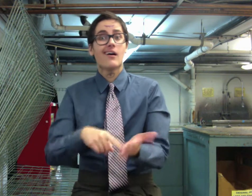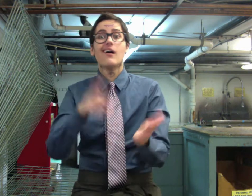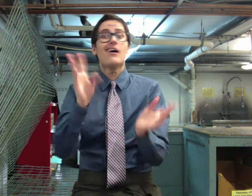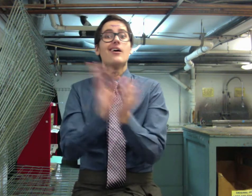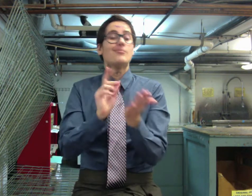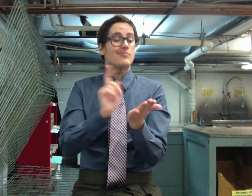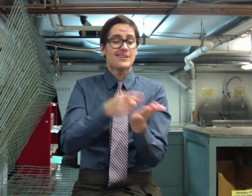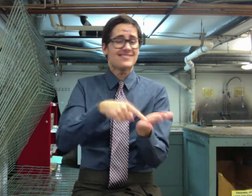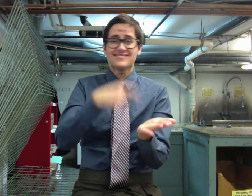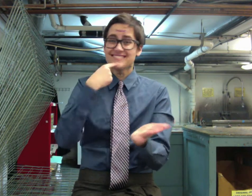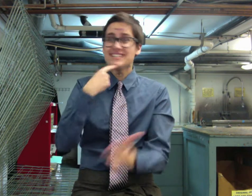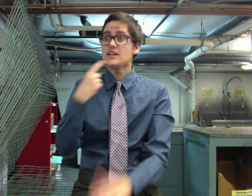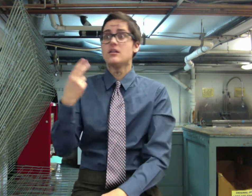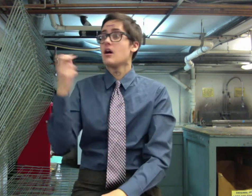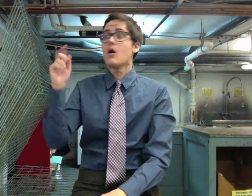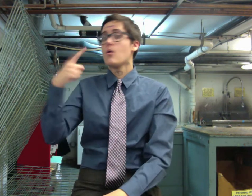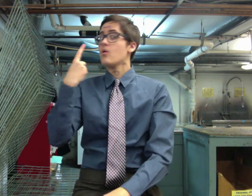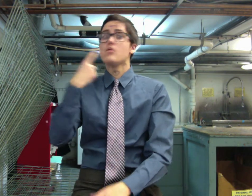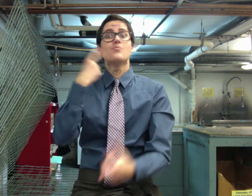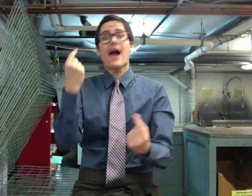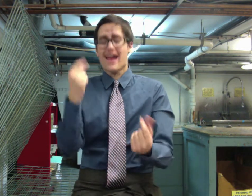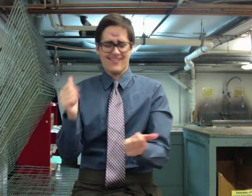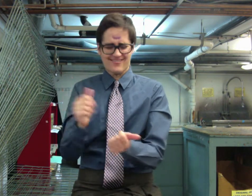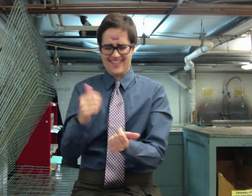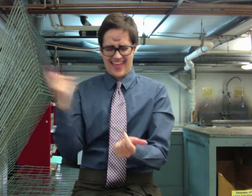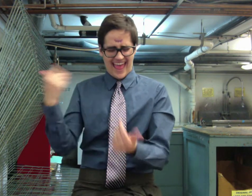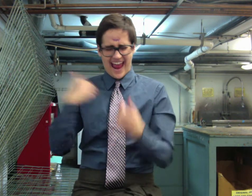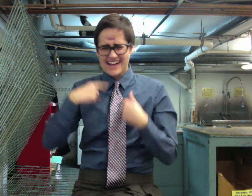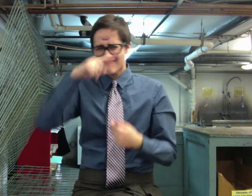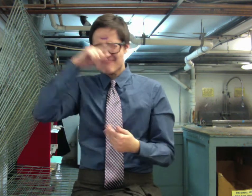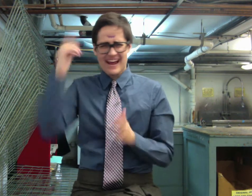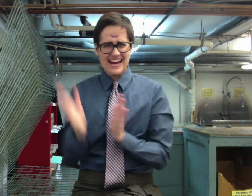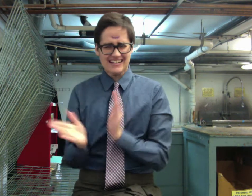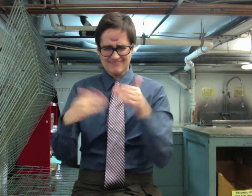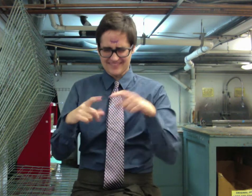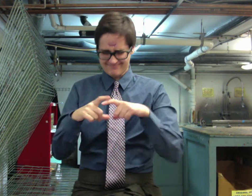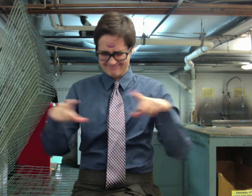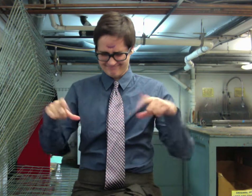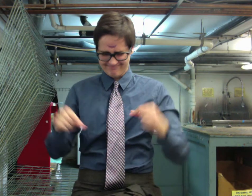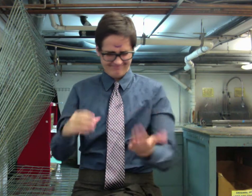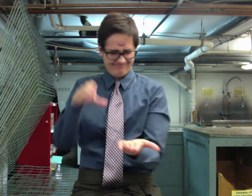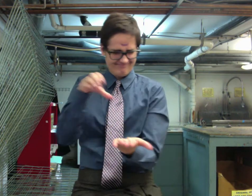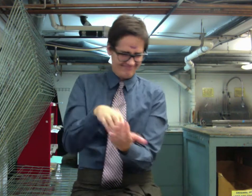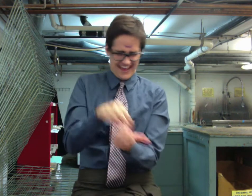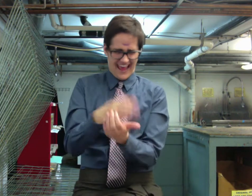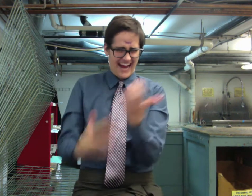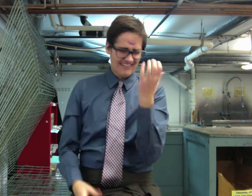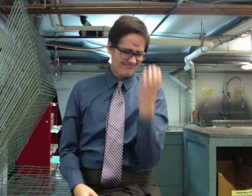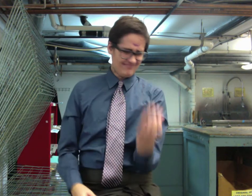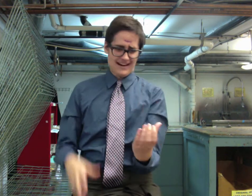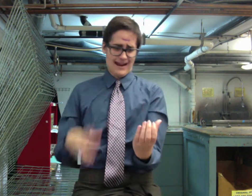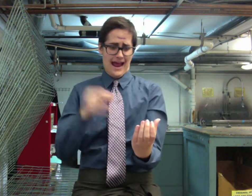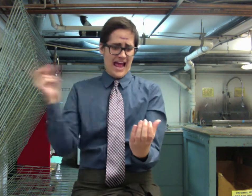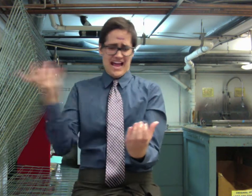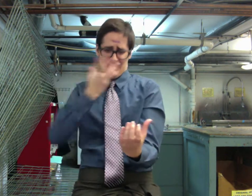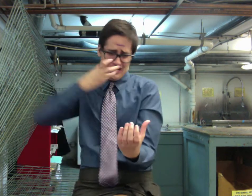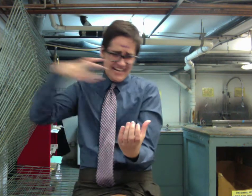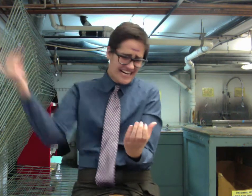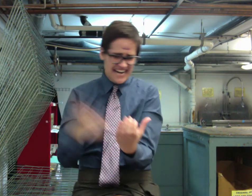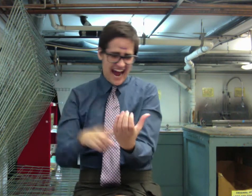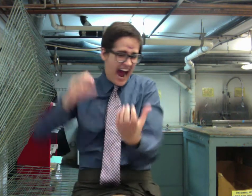minutes only report him stating, "There is no time! No more time!" into a black